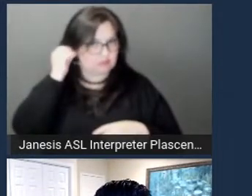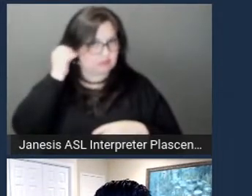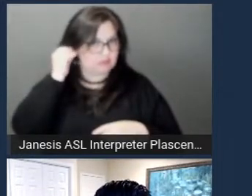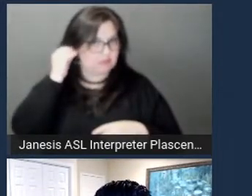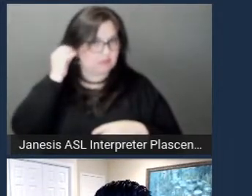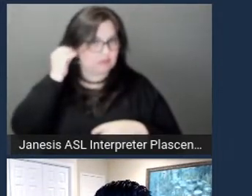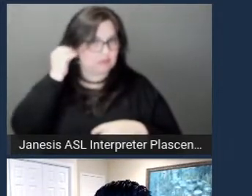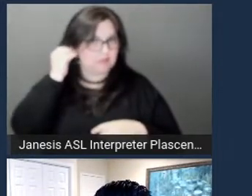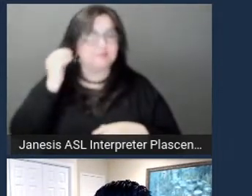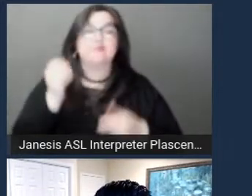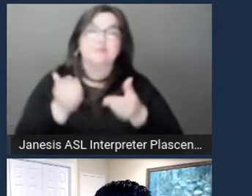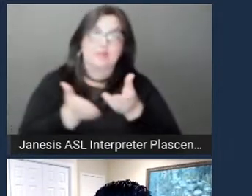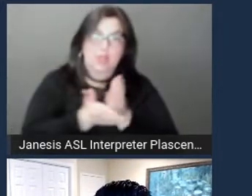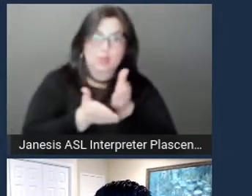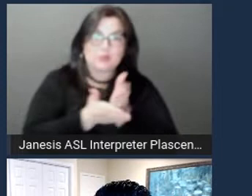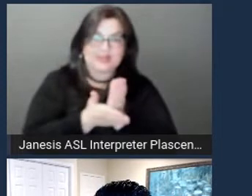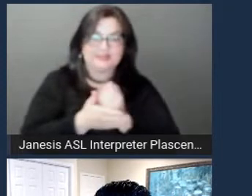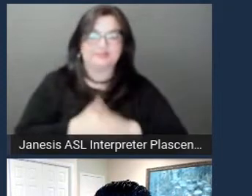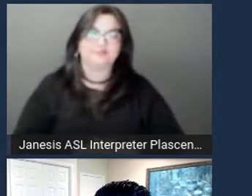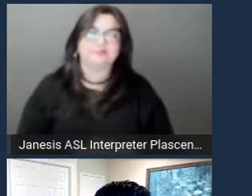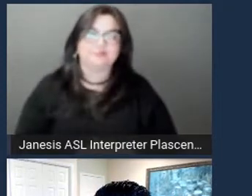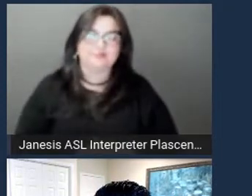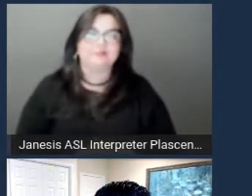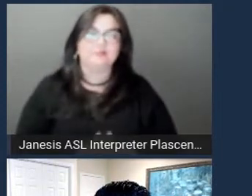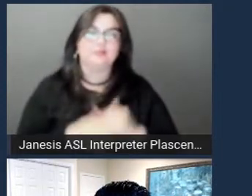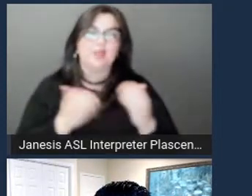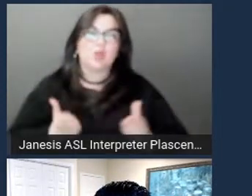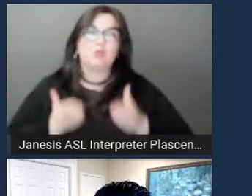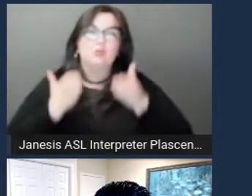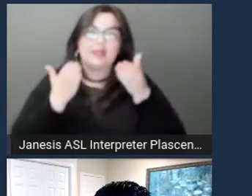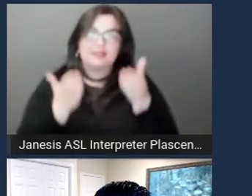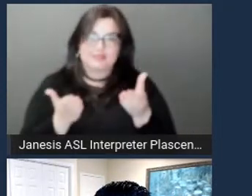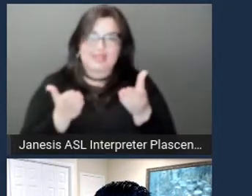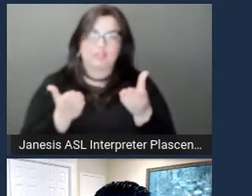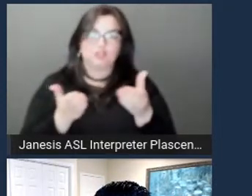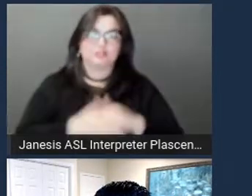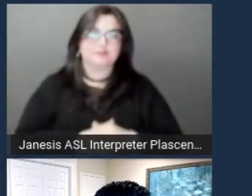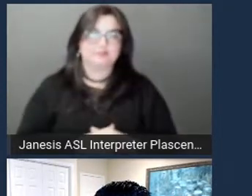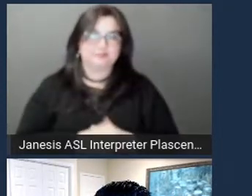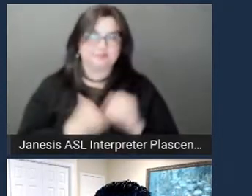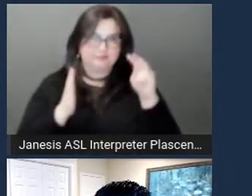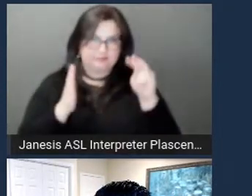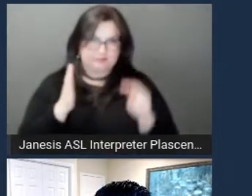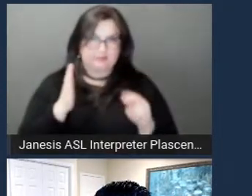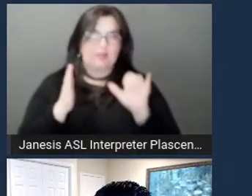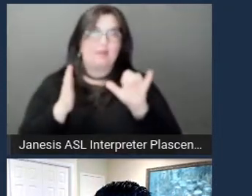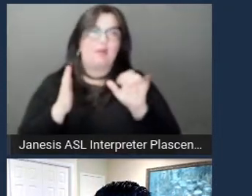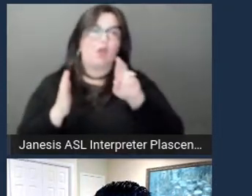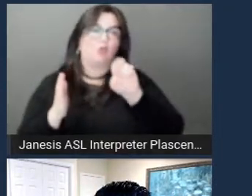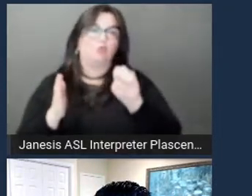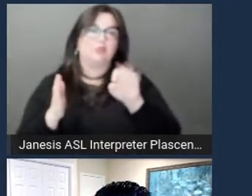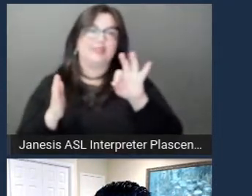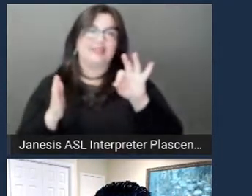All right. So, the recommendation here is to refactor this application, like, that's a strategy.